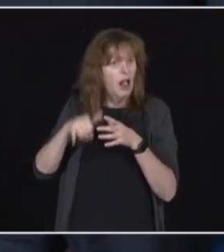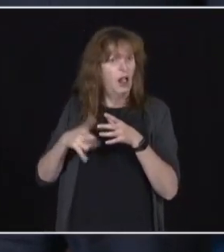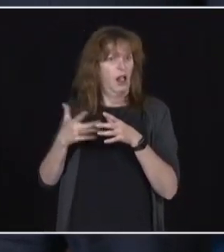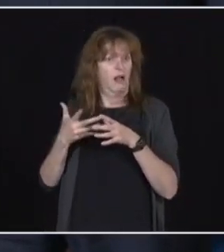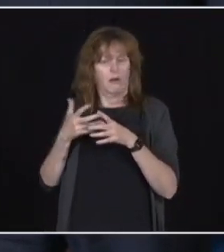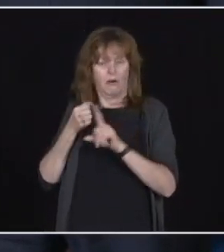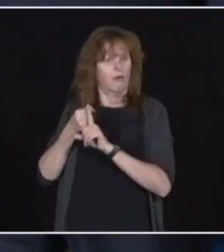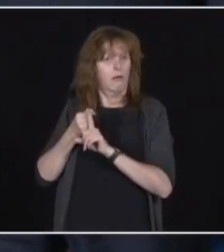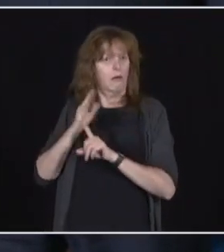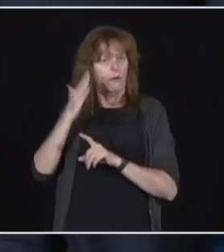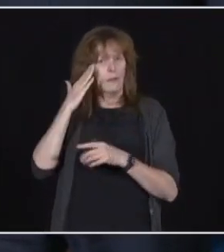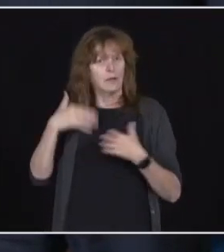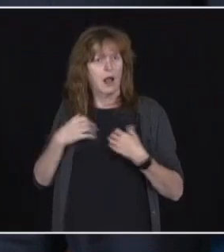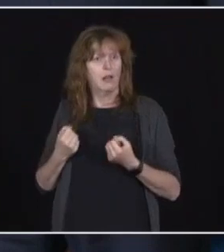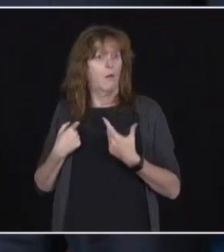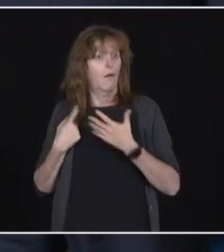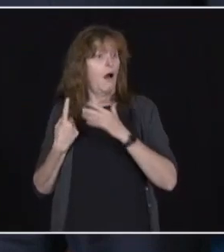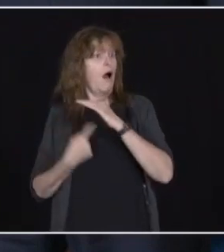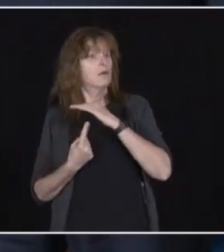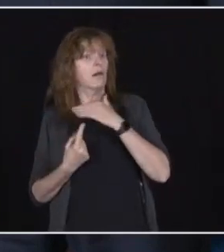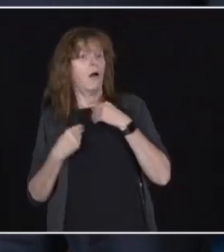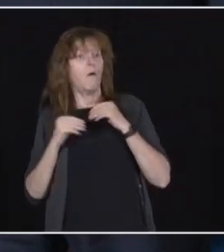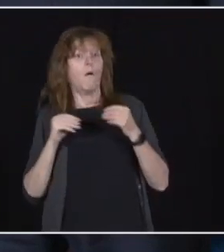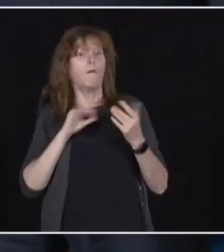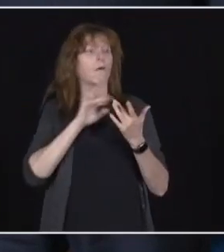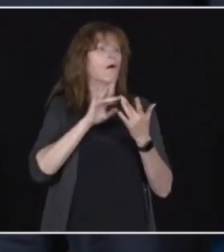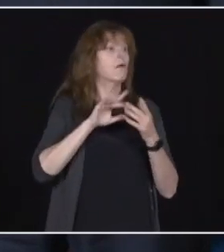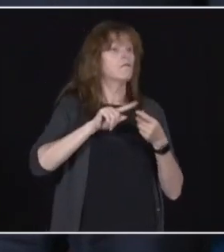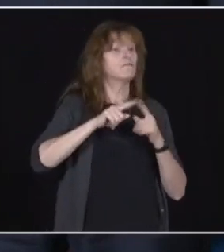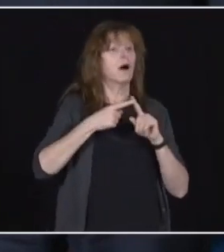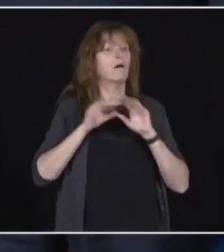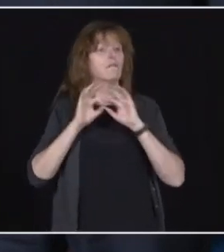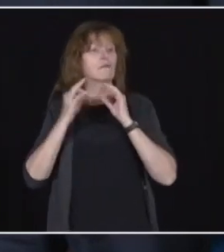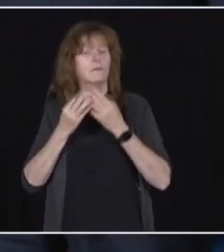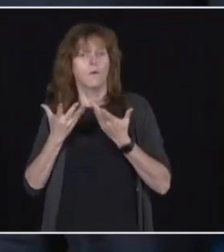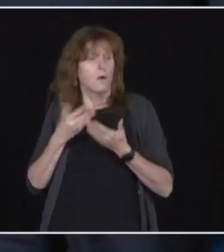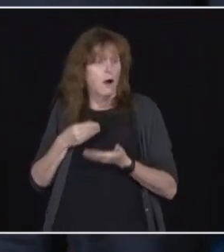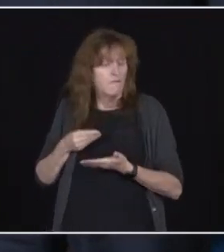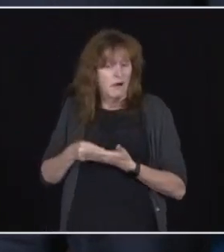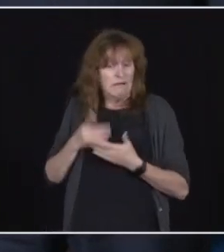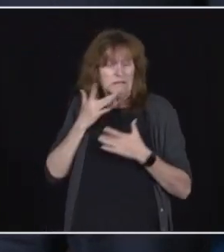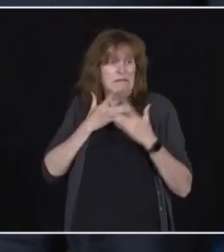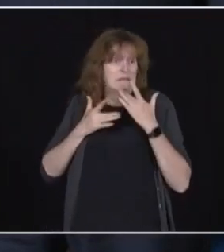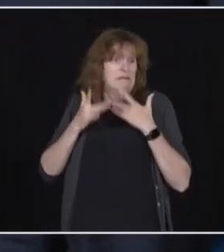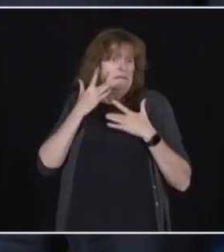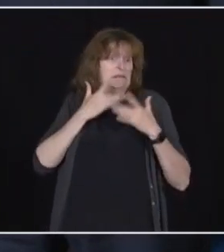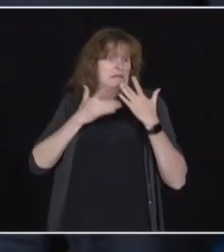long period of time. Isolated from friends and family. Sometimes it is financial hardship that they and